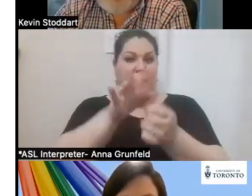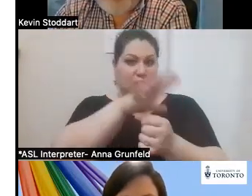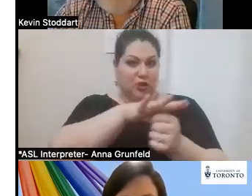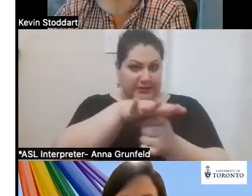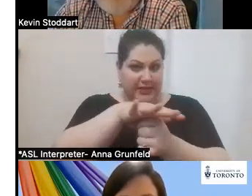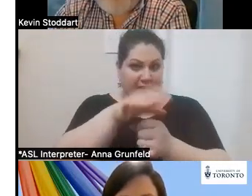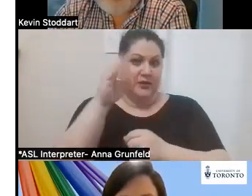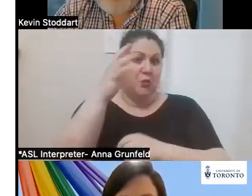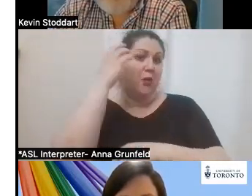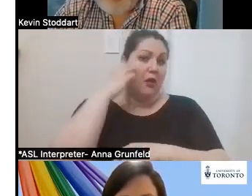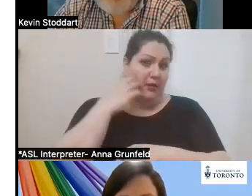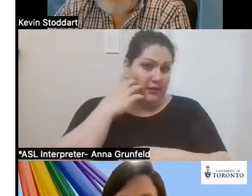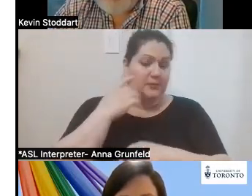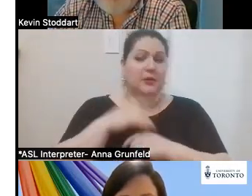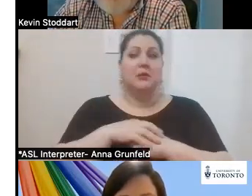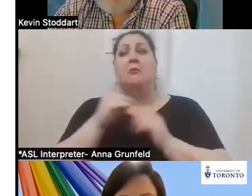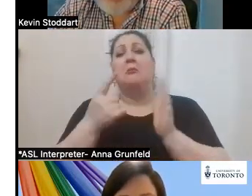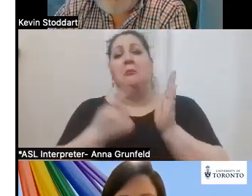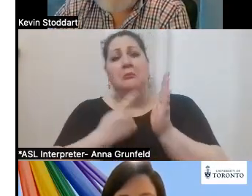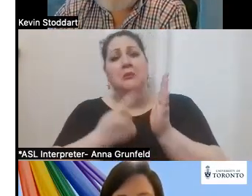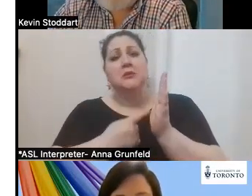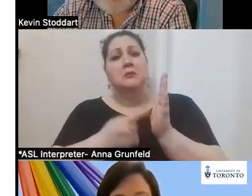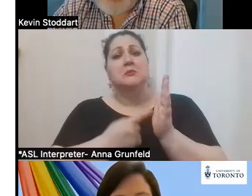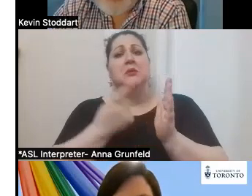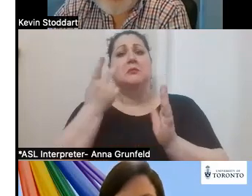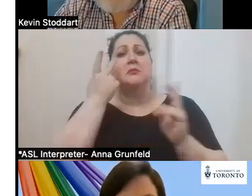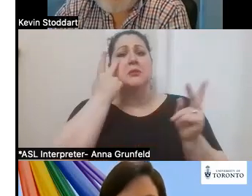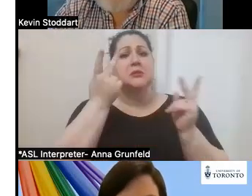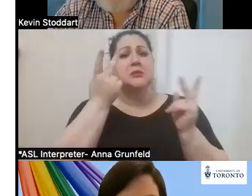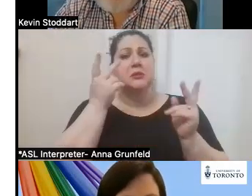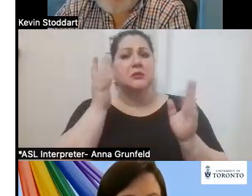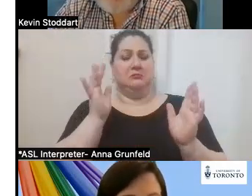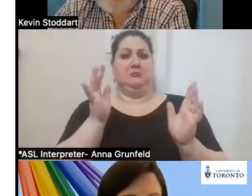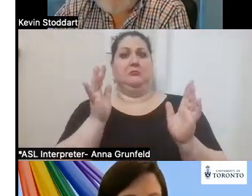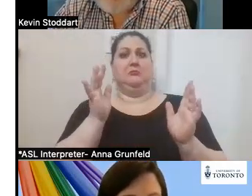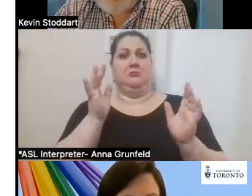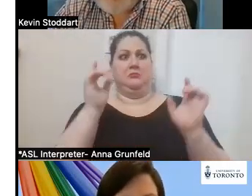Often, we're kind of surprised by those diagnoses.